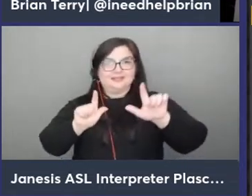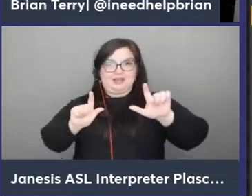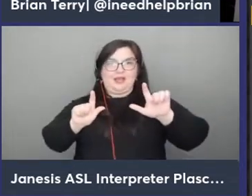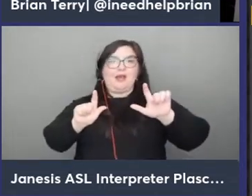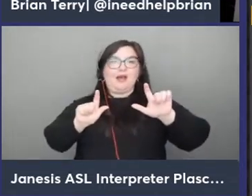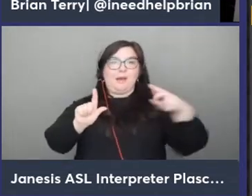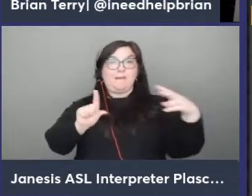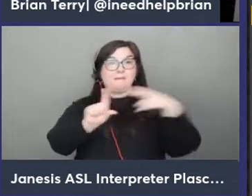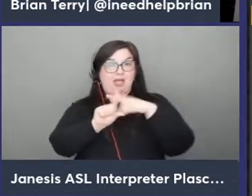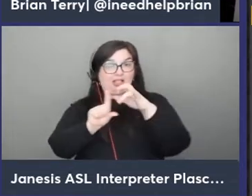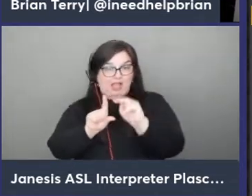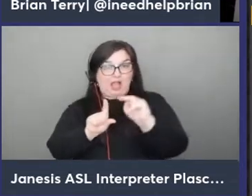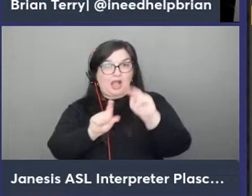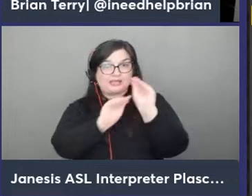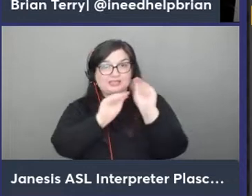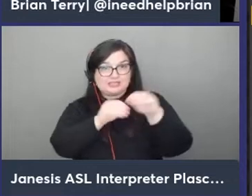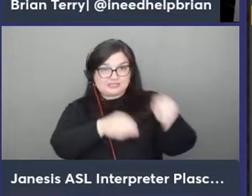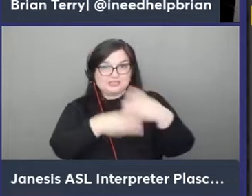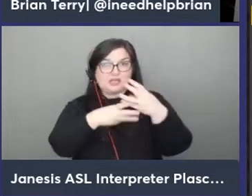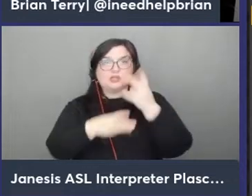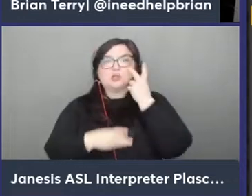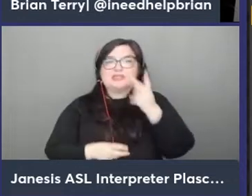it shows up under plugins as AWS GameKit.